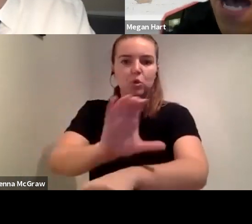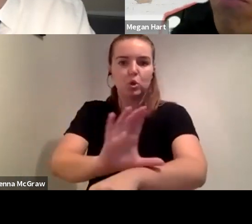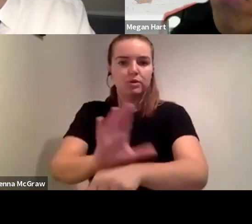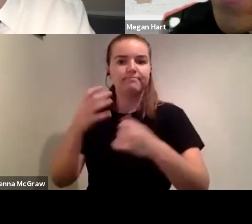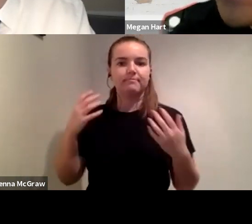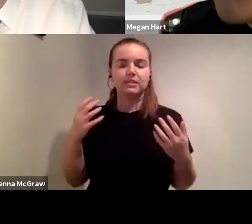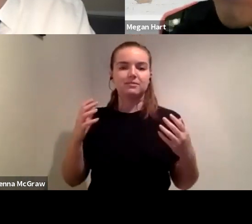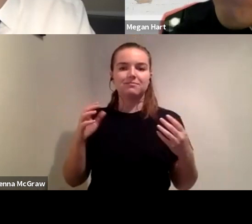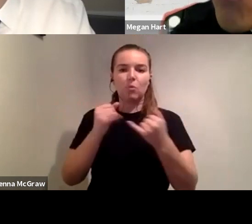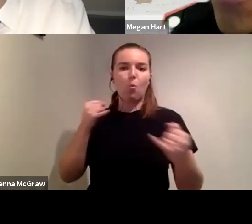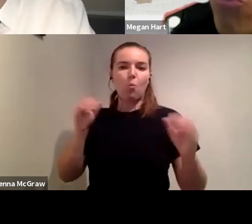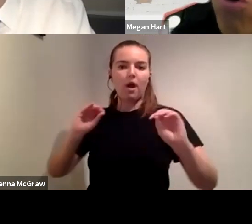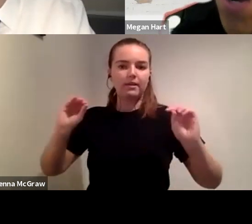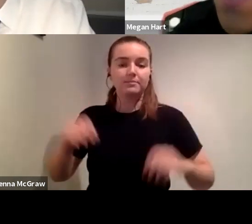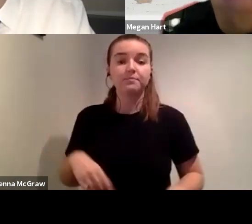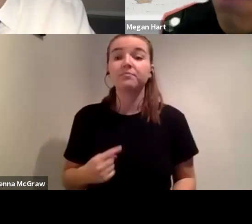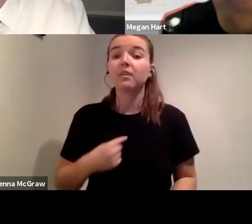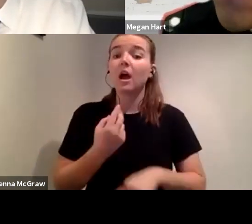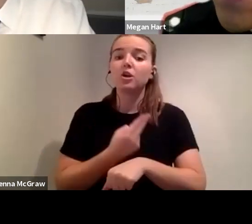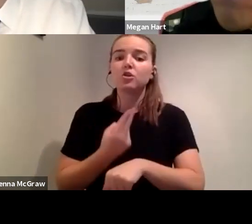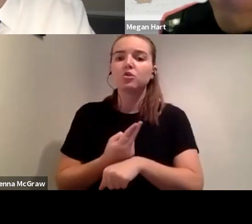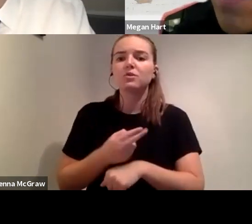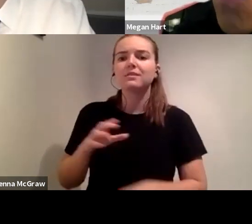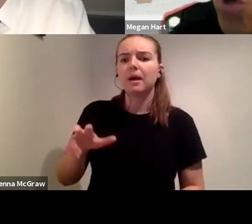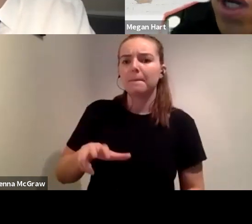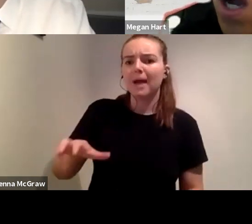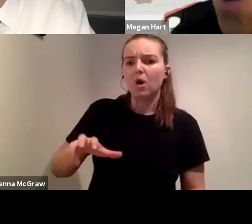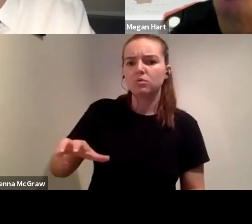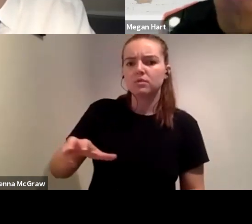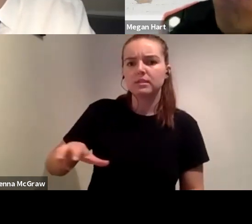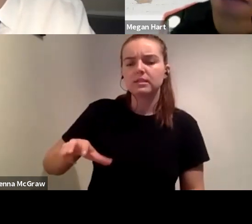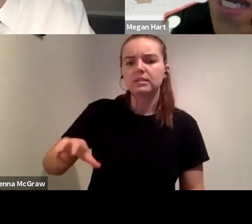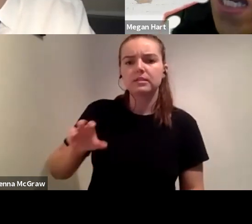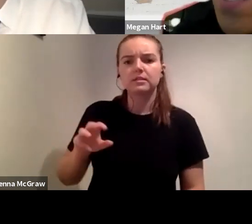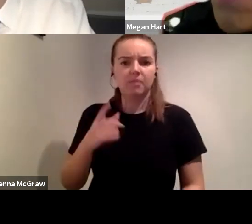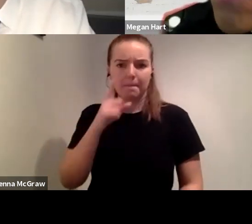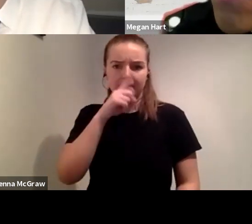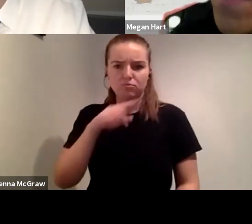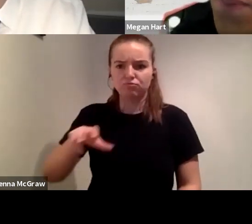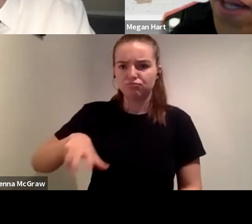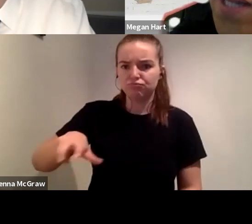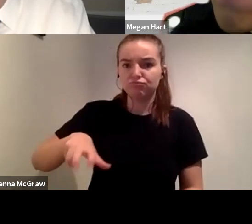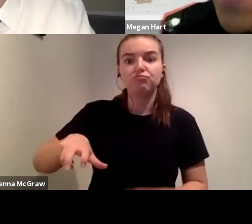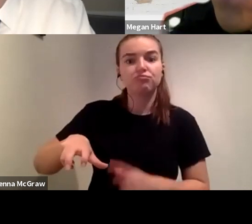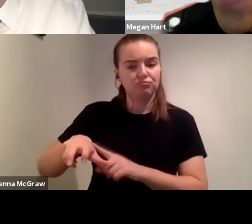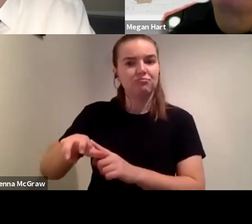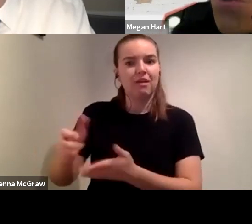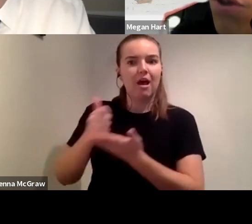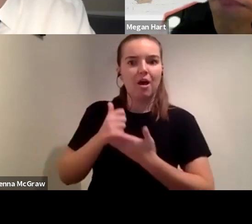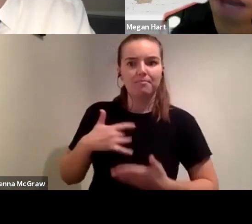So I am not tethered to the computer.